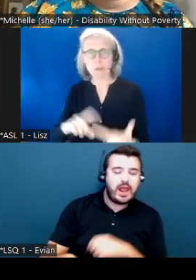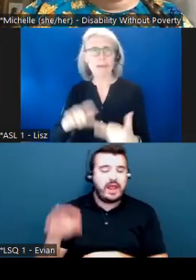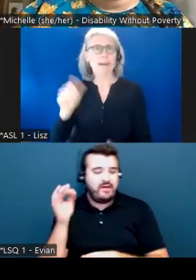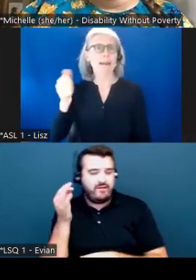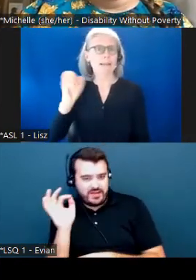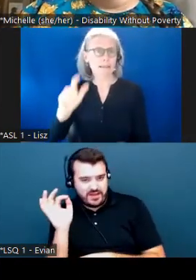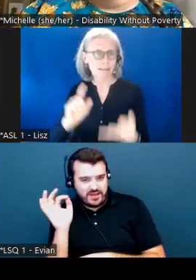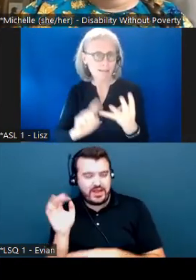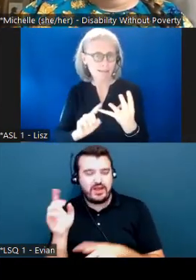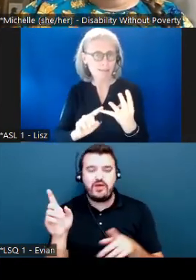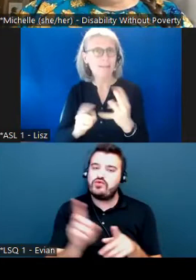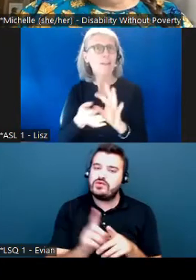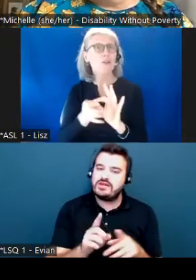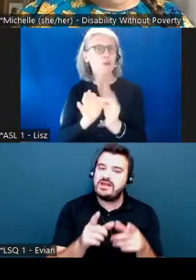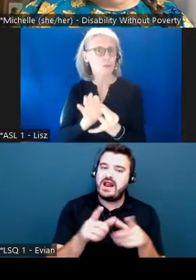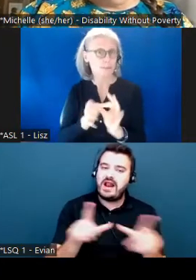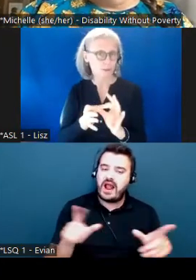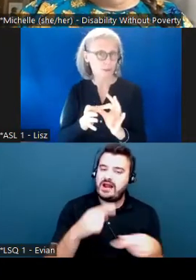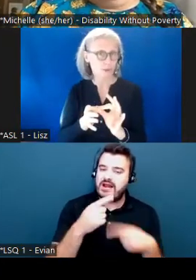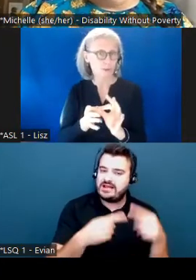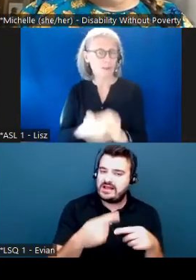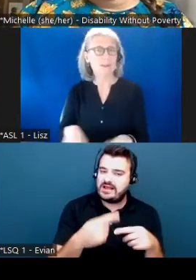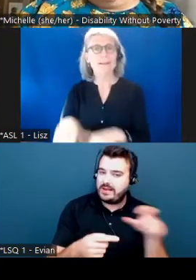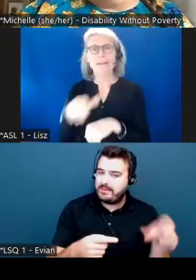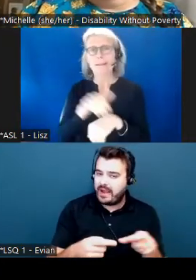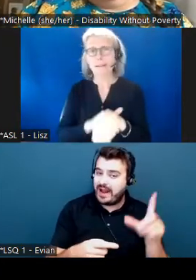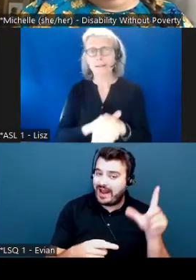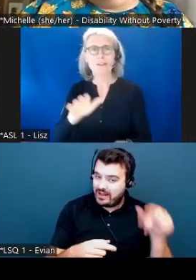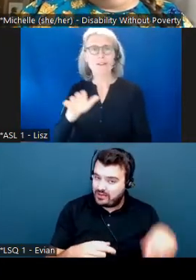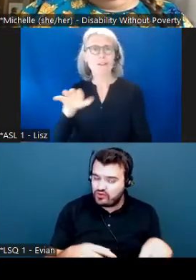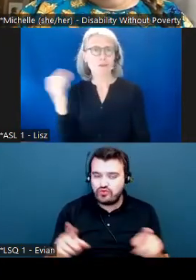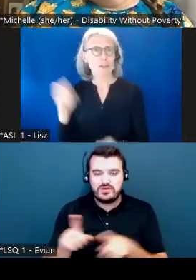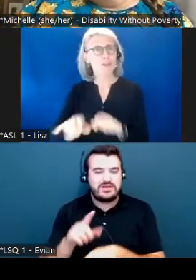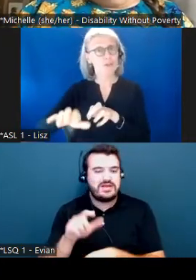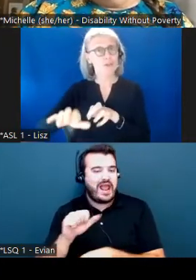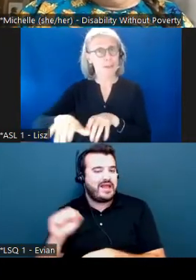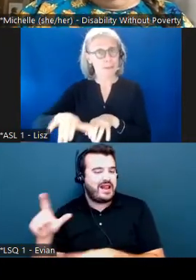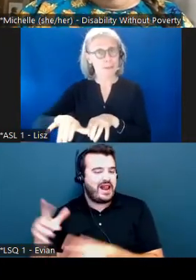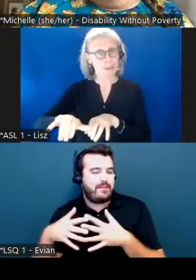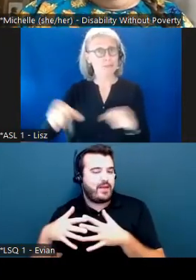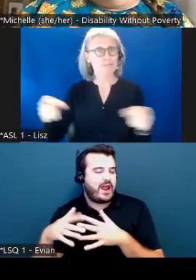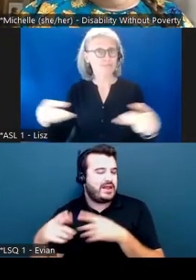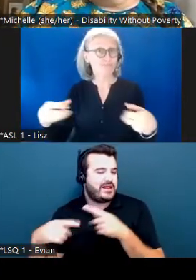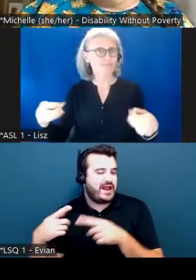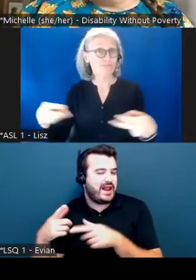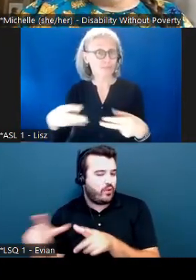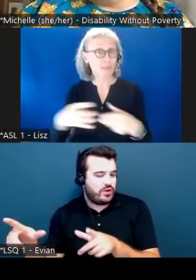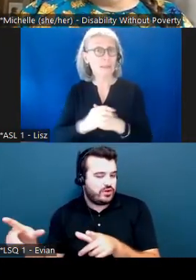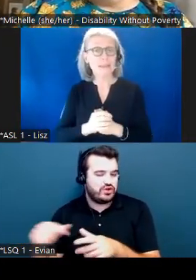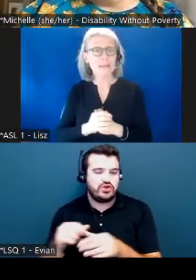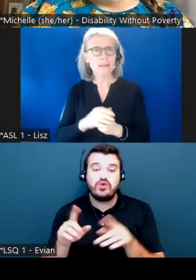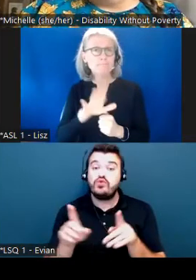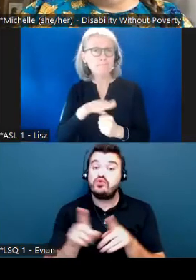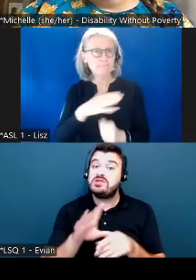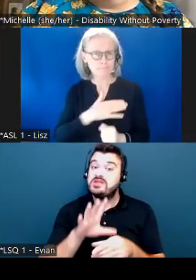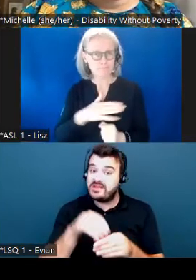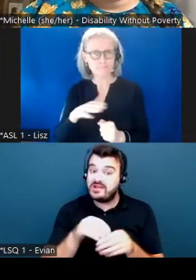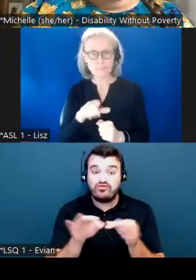INTERPRETATION, ENGLISH AND FRENCH CAPTIONING. PLEASE TAKE A MOMENT TO ADJUST YOUR SETTINGS